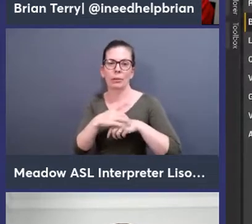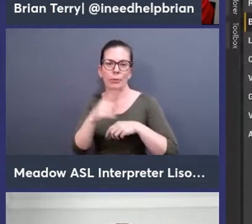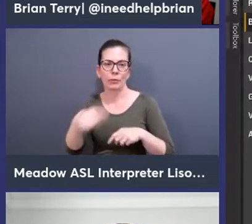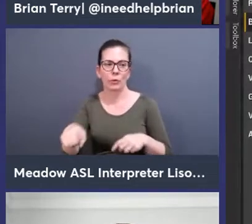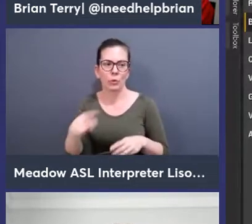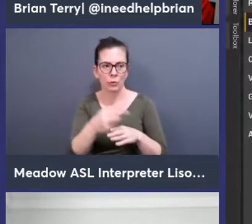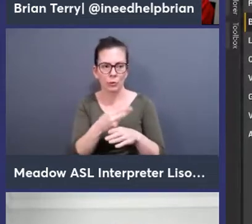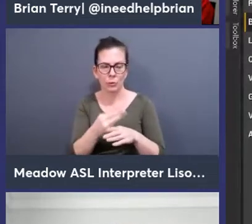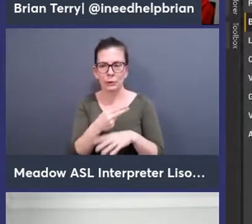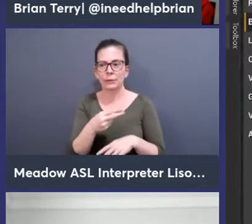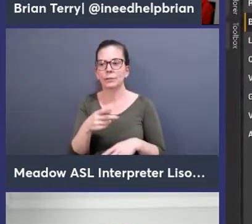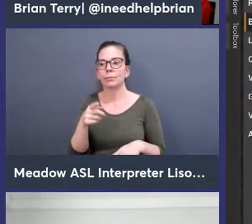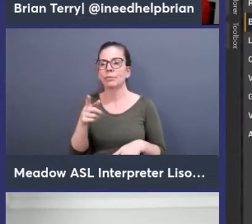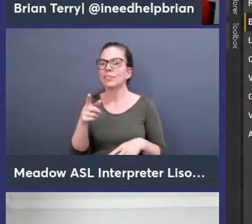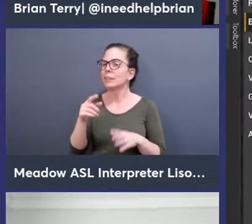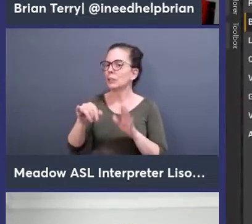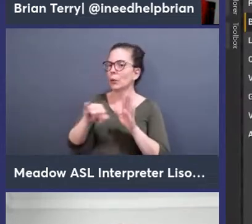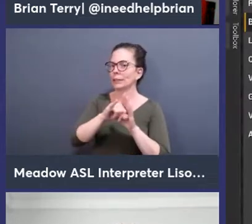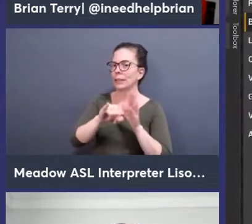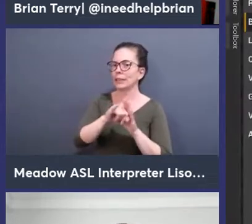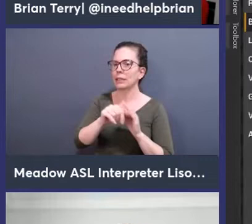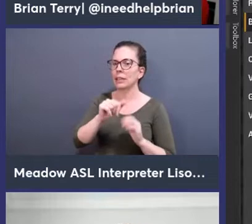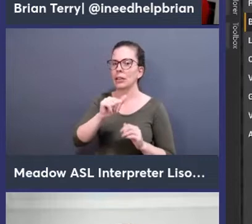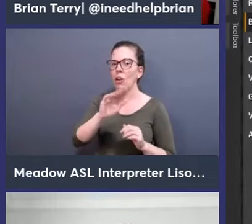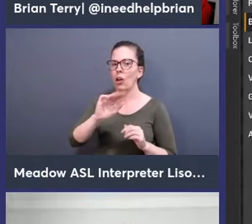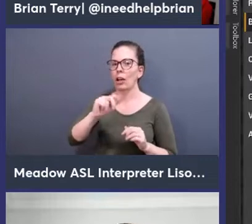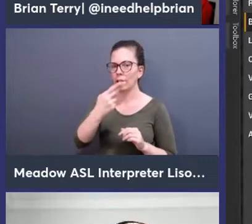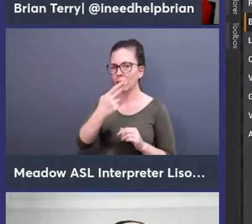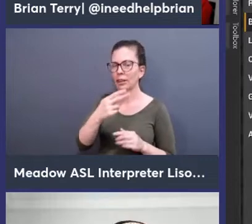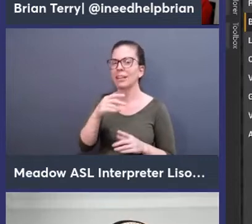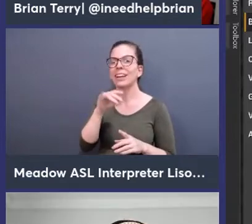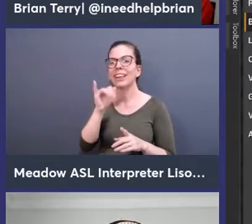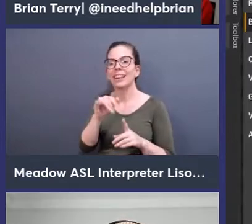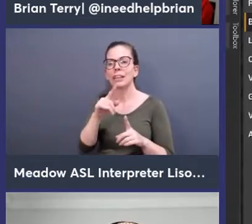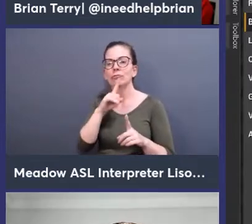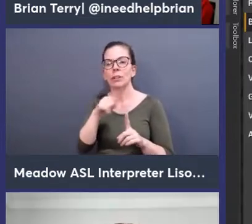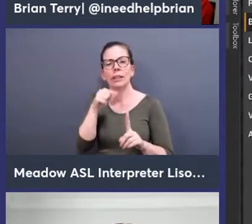So Identity and Auth is kind of like a core feature because